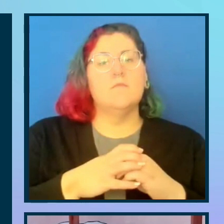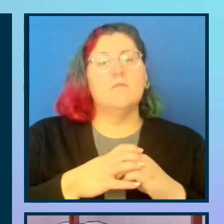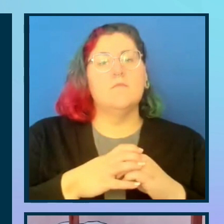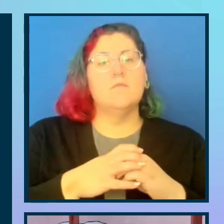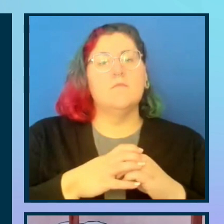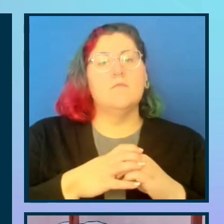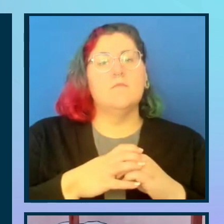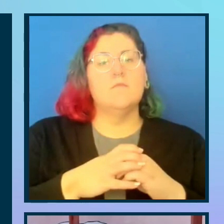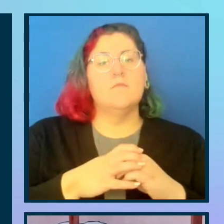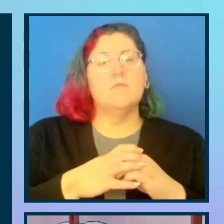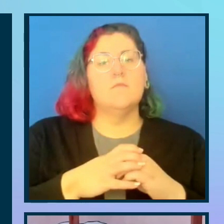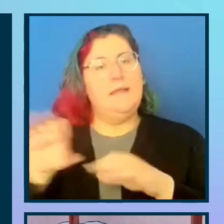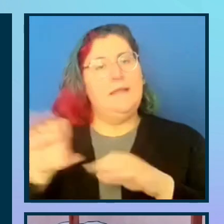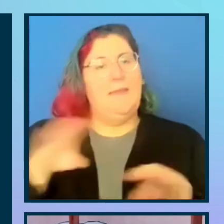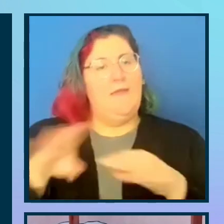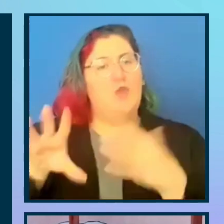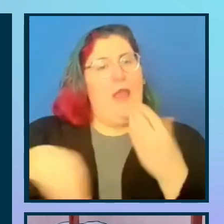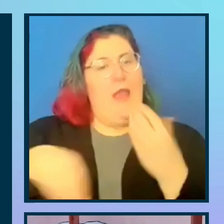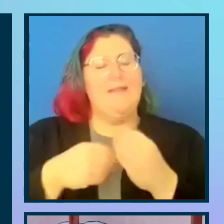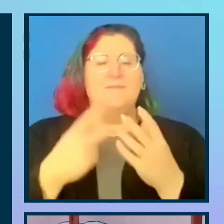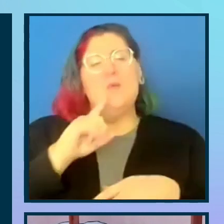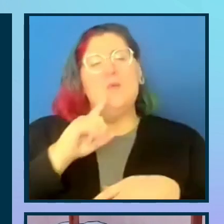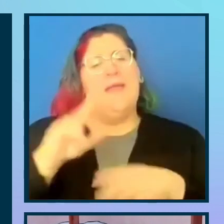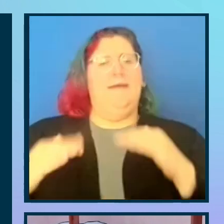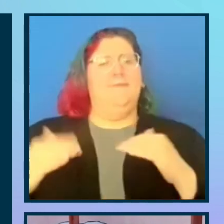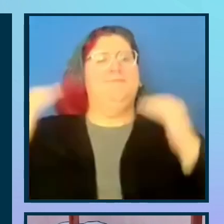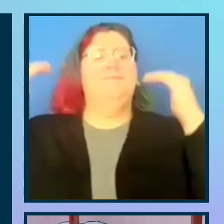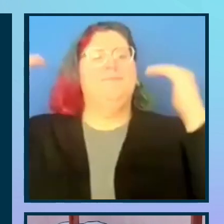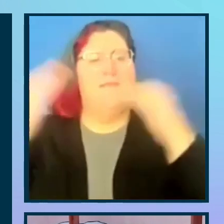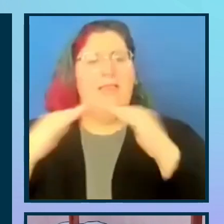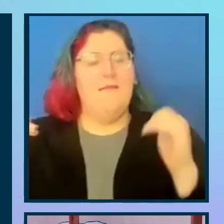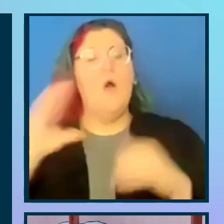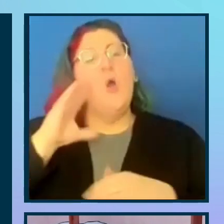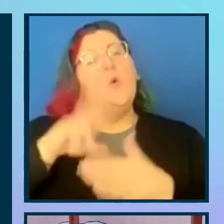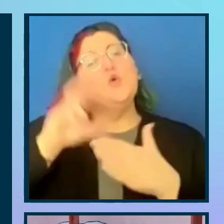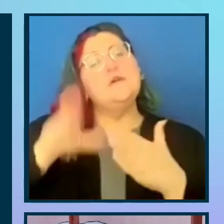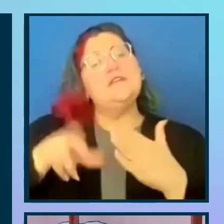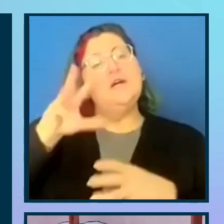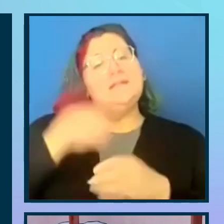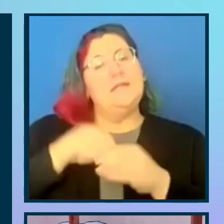and the key here is that it results in a set of accessibility acceptance criteria,